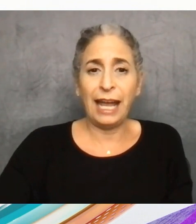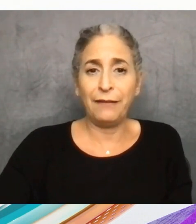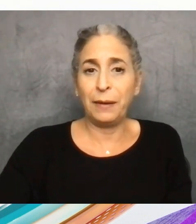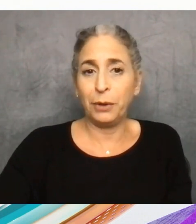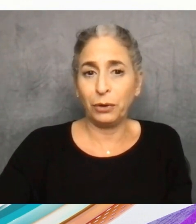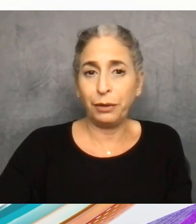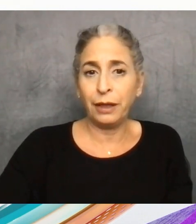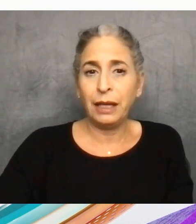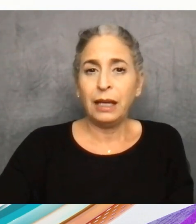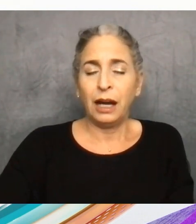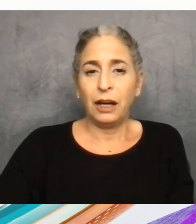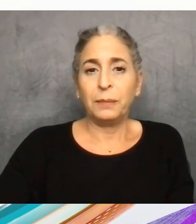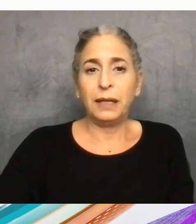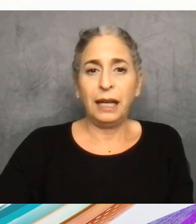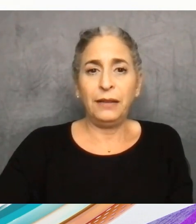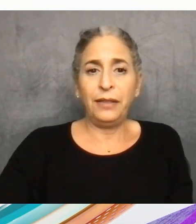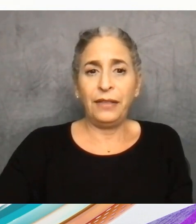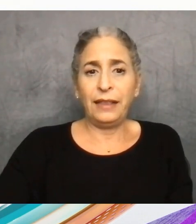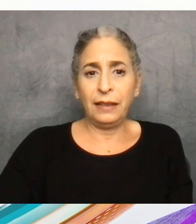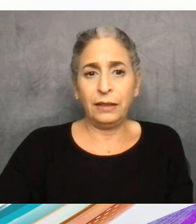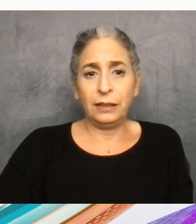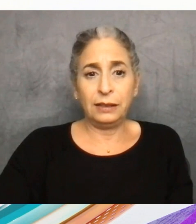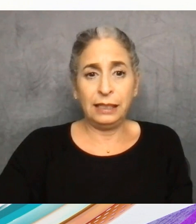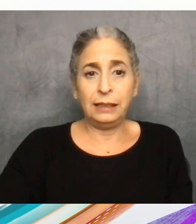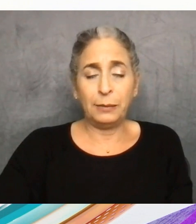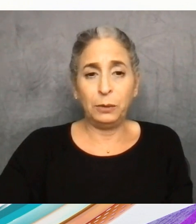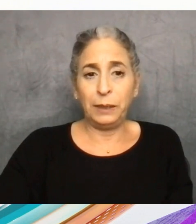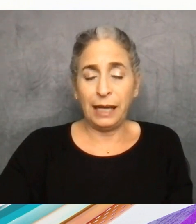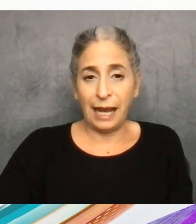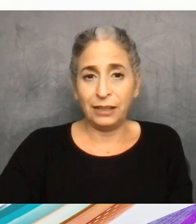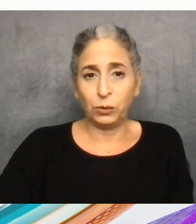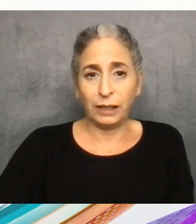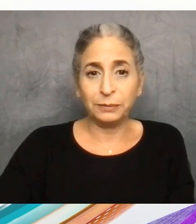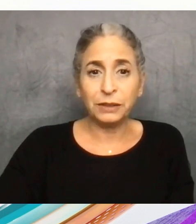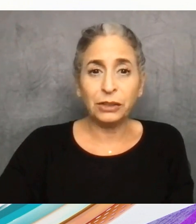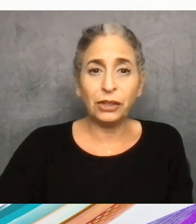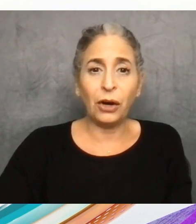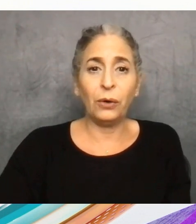I have them both, and CWPA as well.